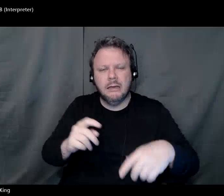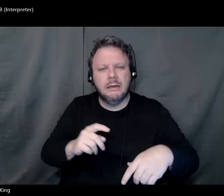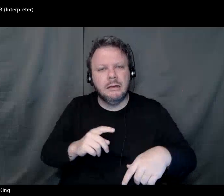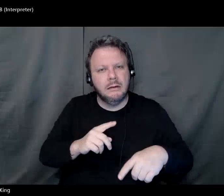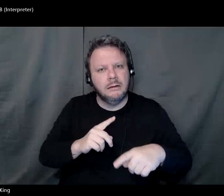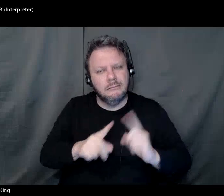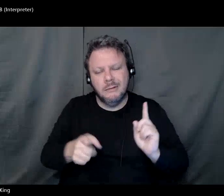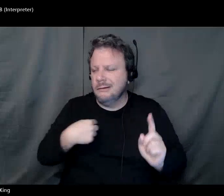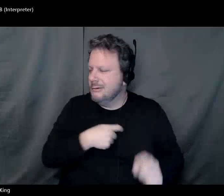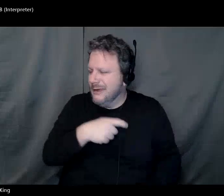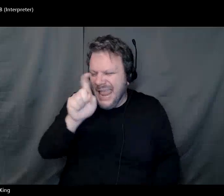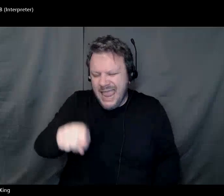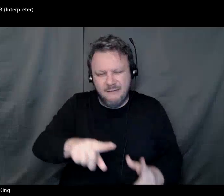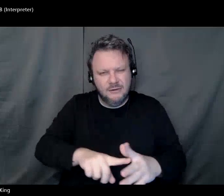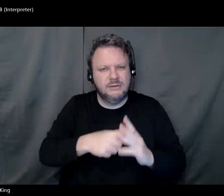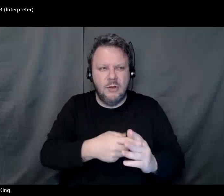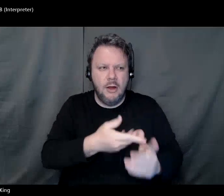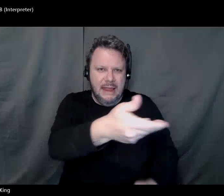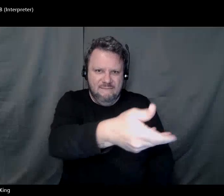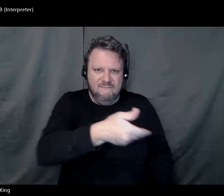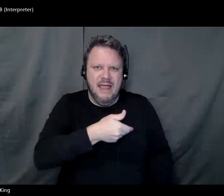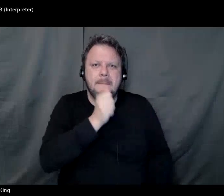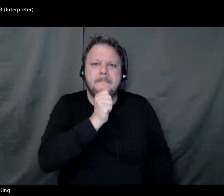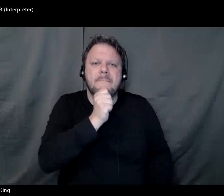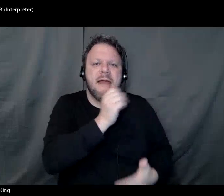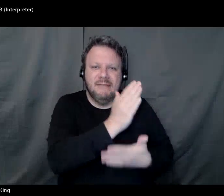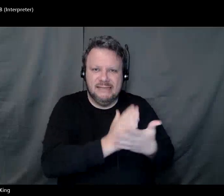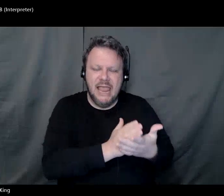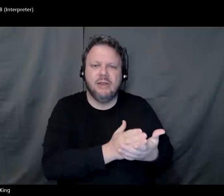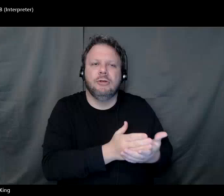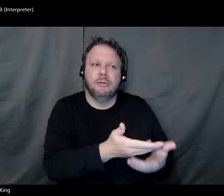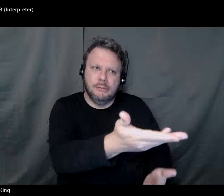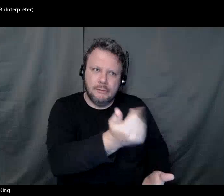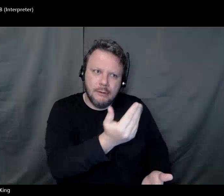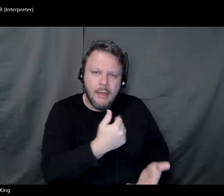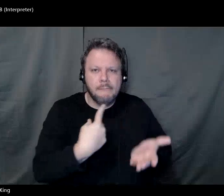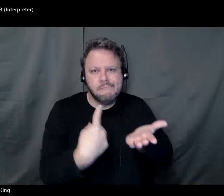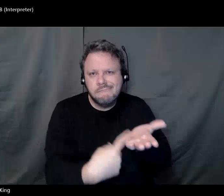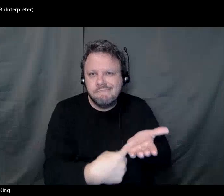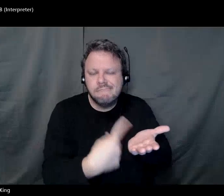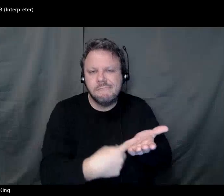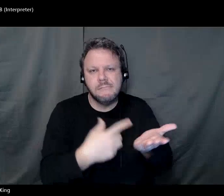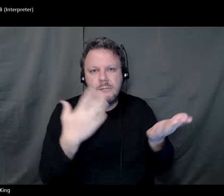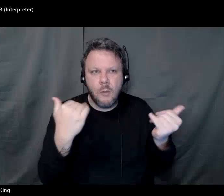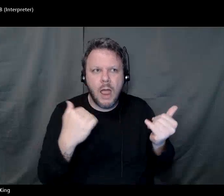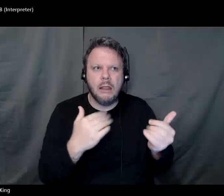But we have to start inviting the private sector to the table in ways that bring value to them.